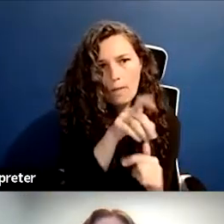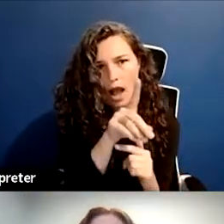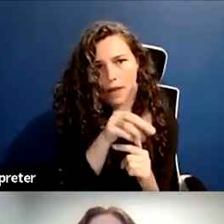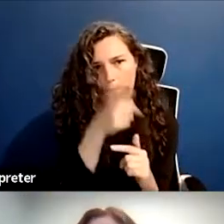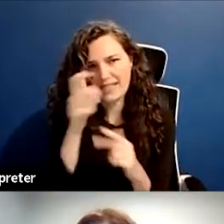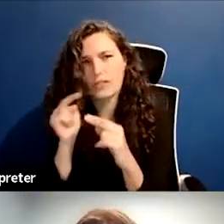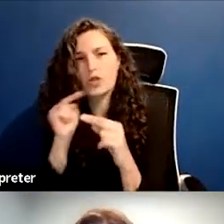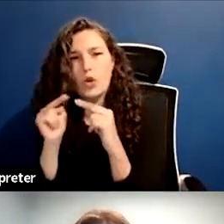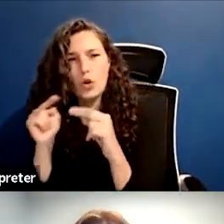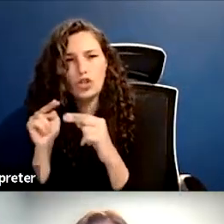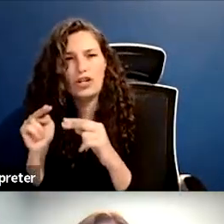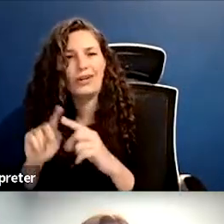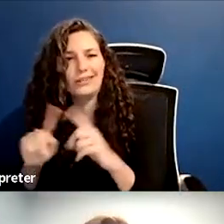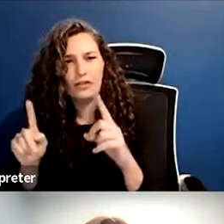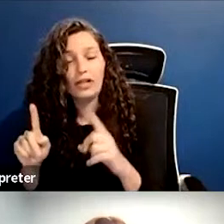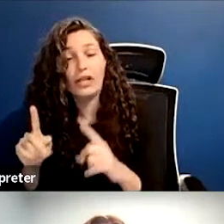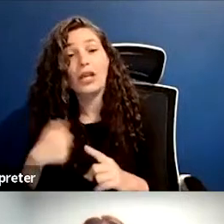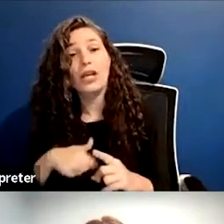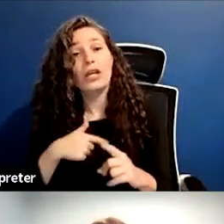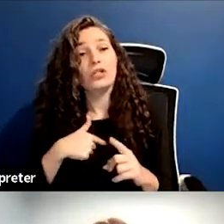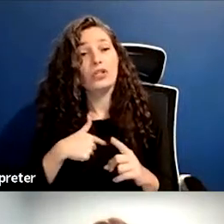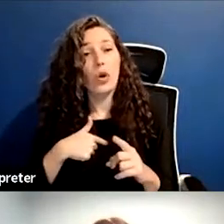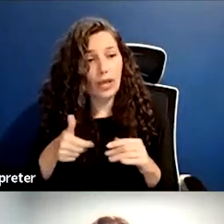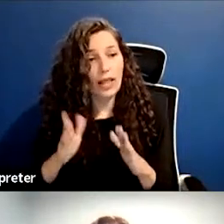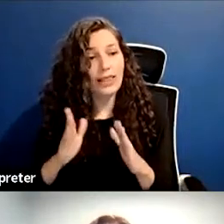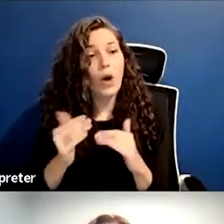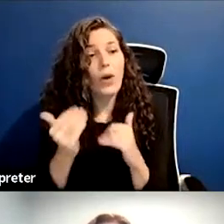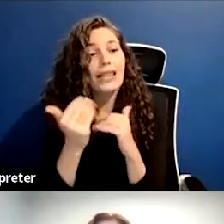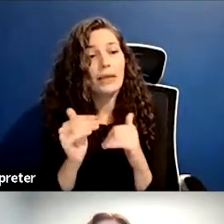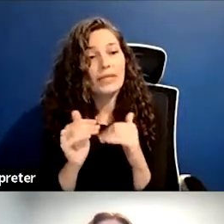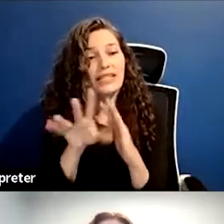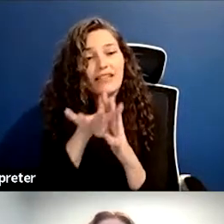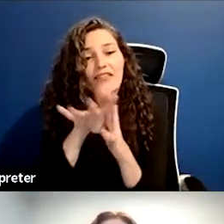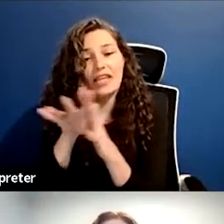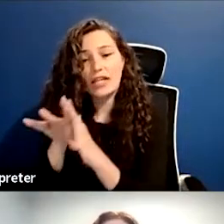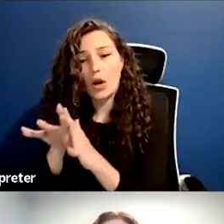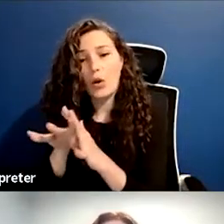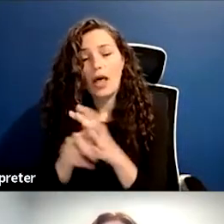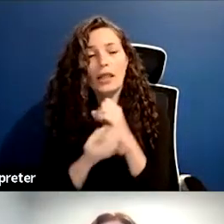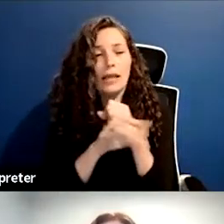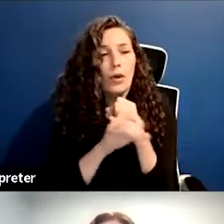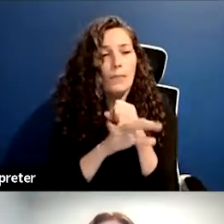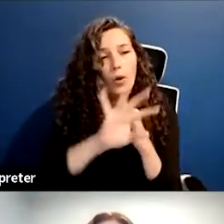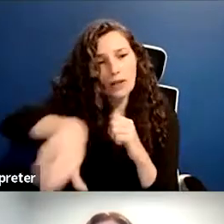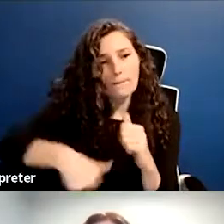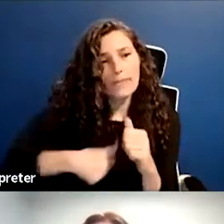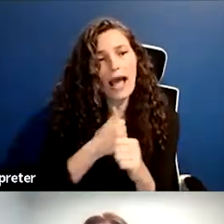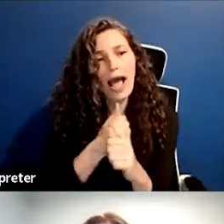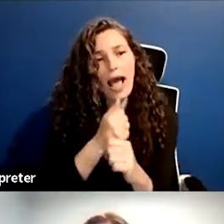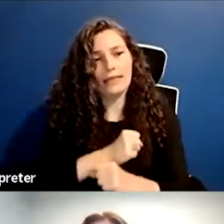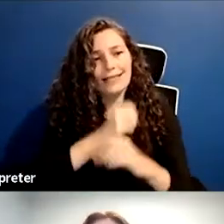We allow limited video under the podcast agreements. For example, promotional behind the scenes footage for social media.